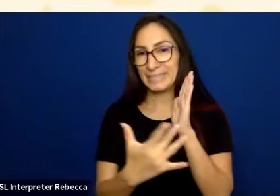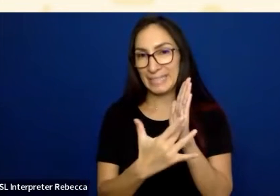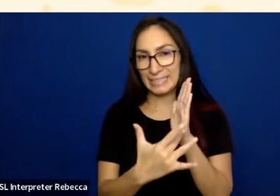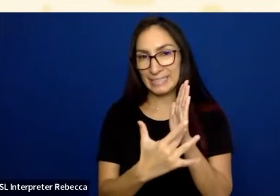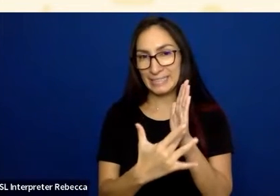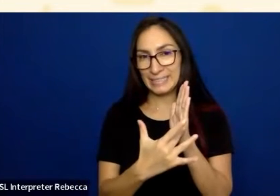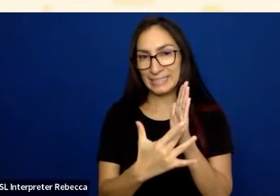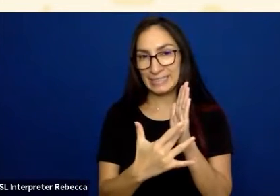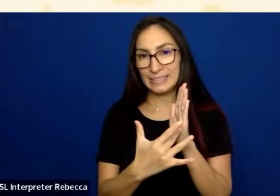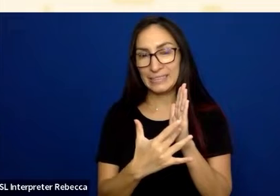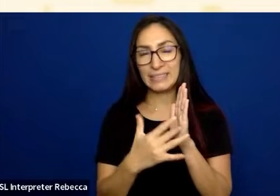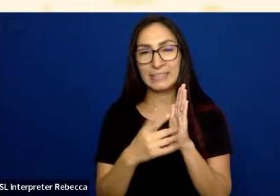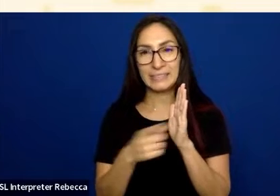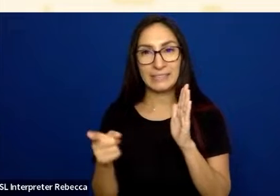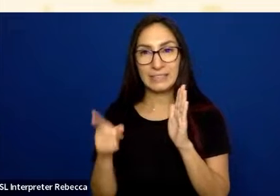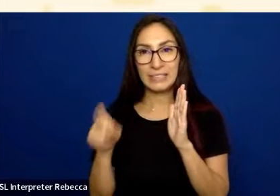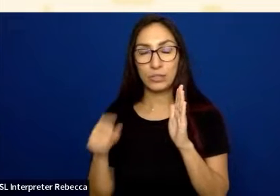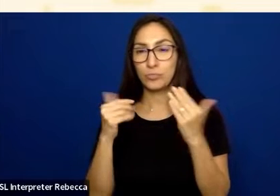which are needed to implement keyboard access.